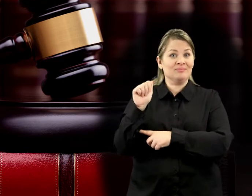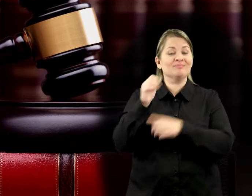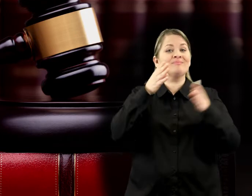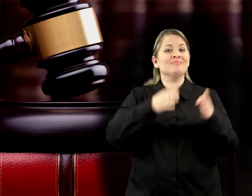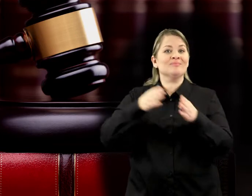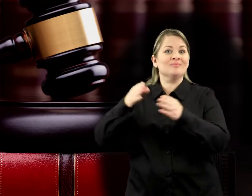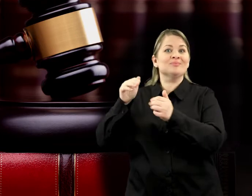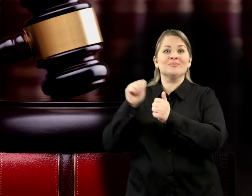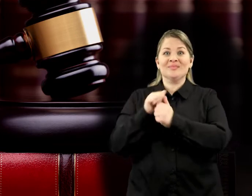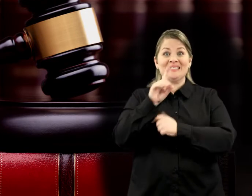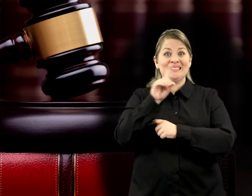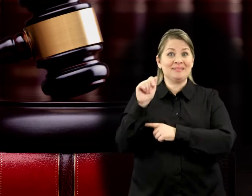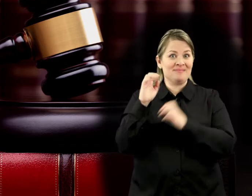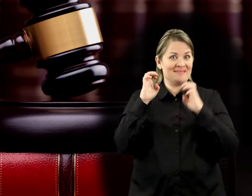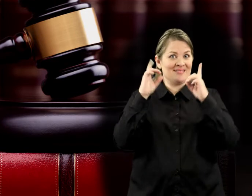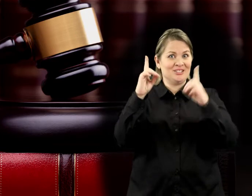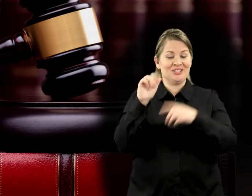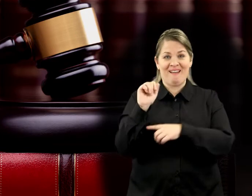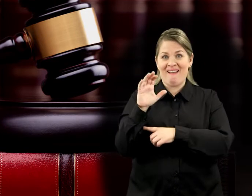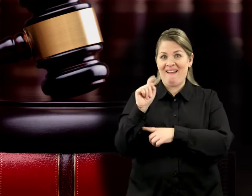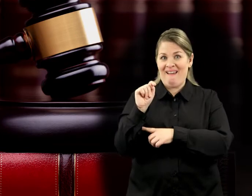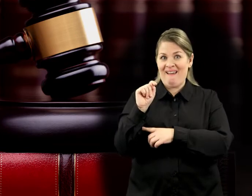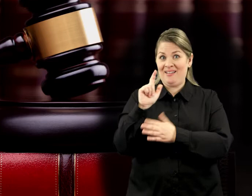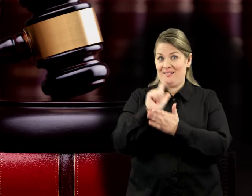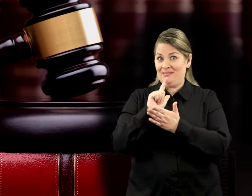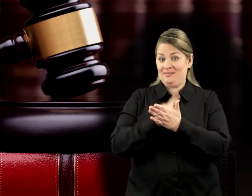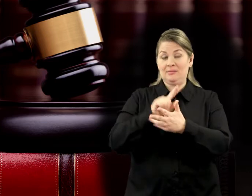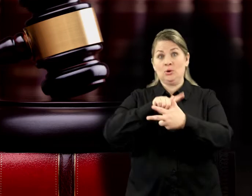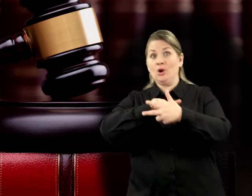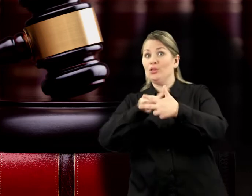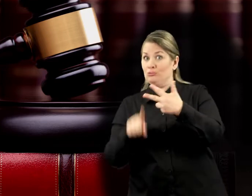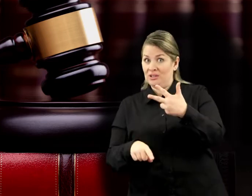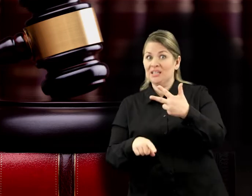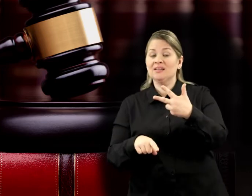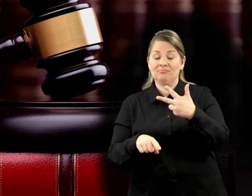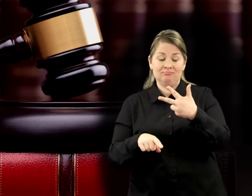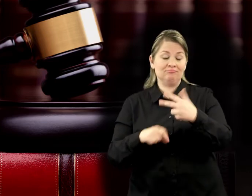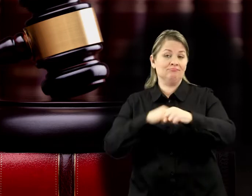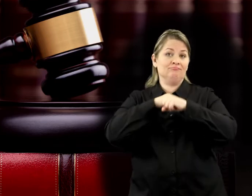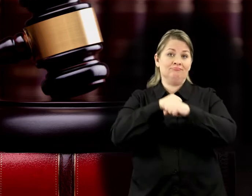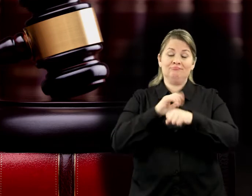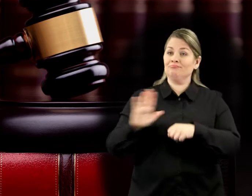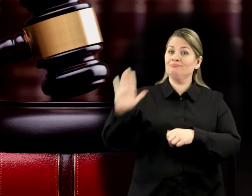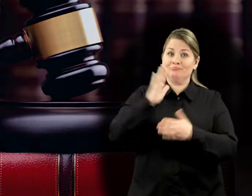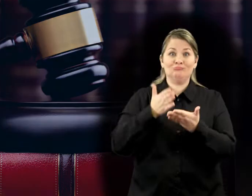and the Individuals with Disabilities Education Act.